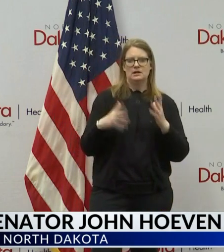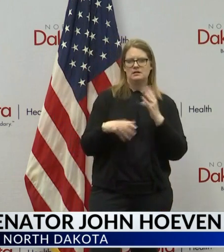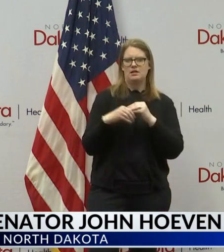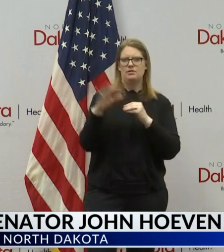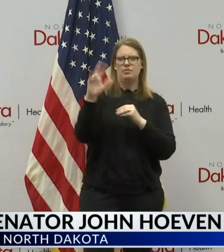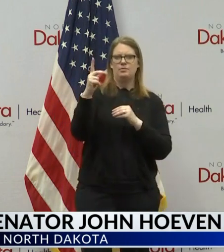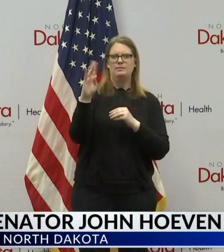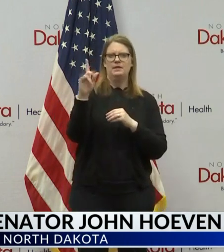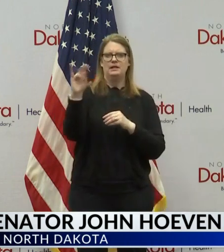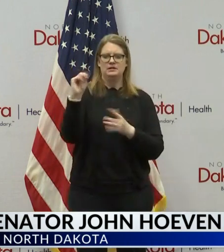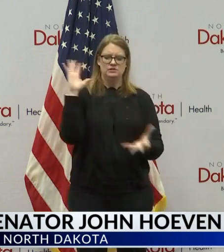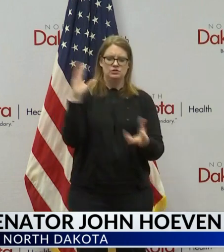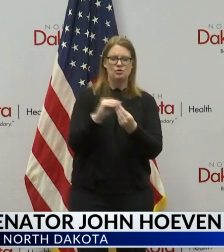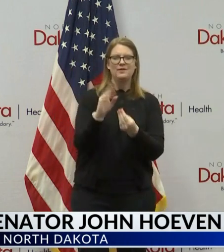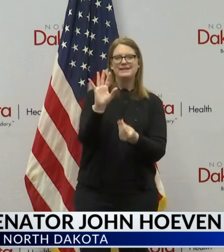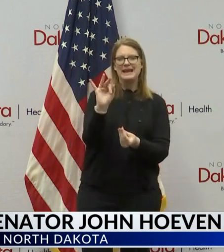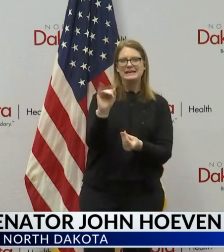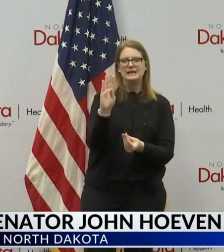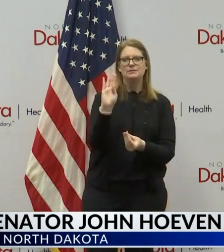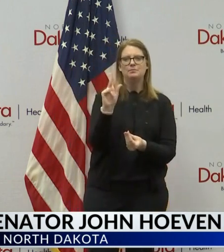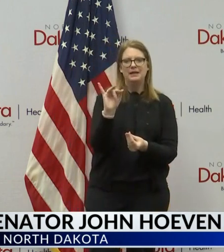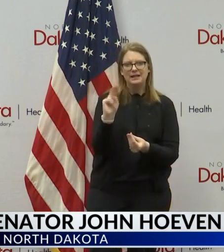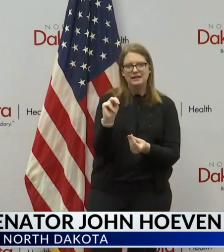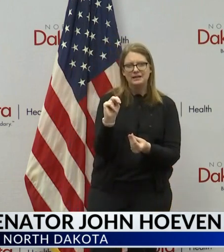ANOTHER 6 AND A HALF AND 16